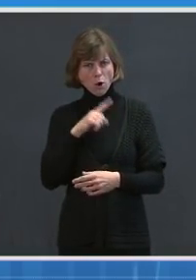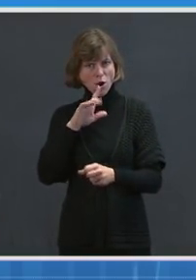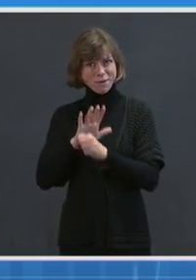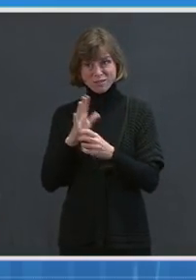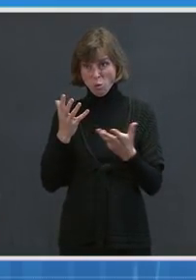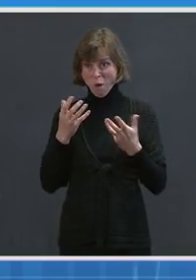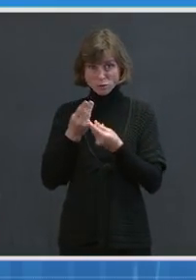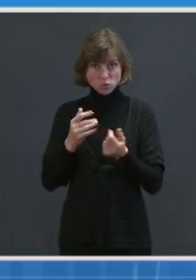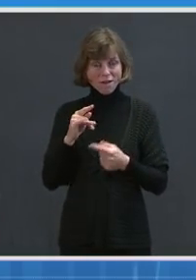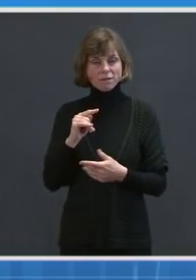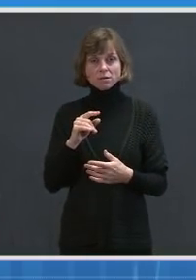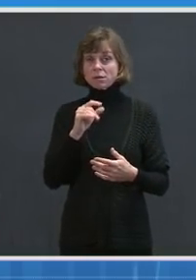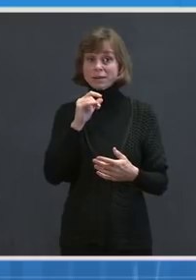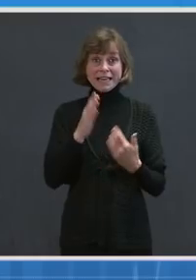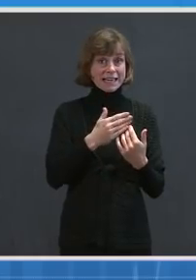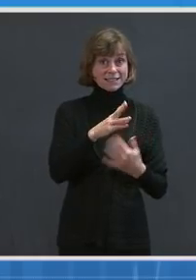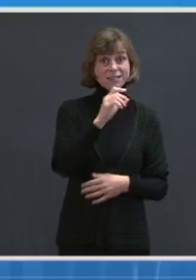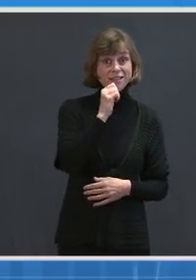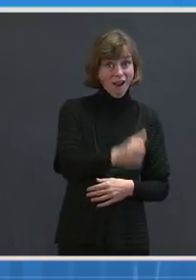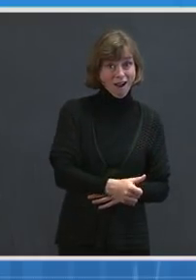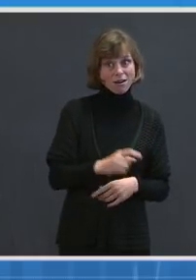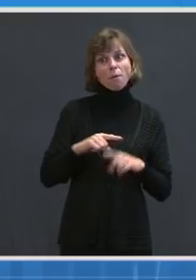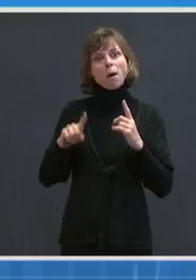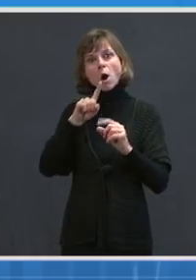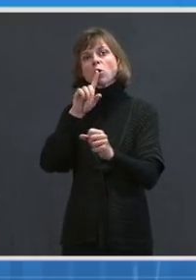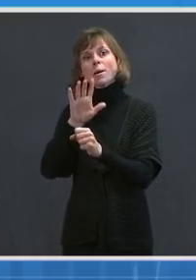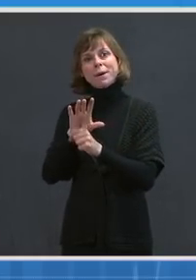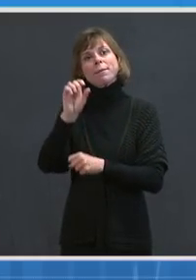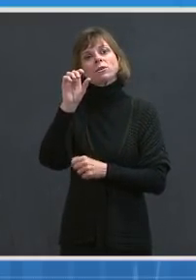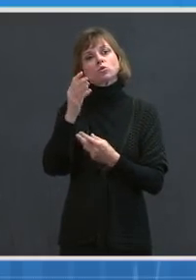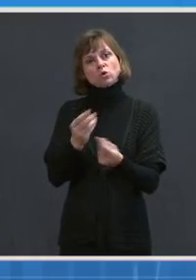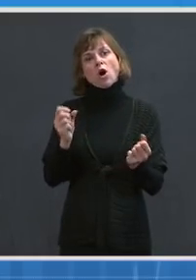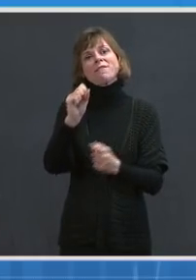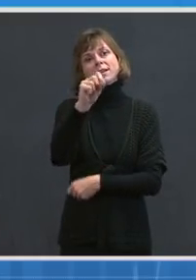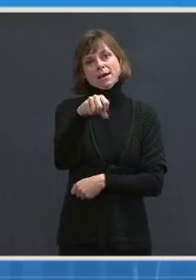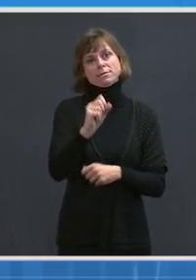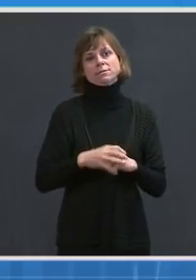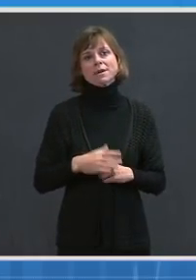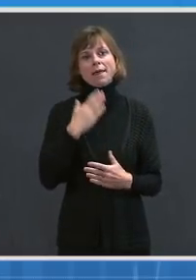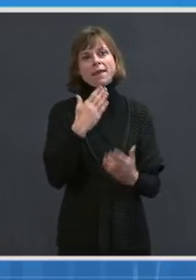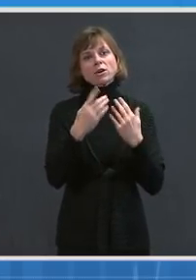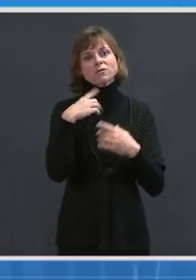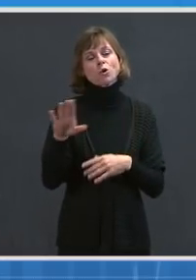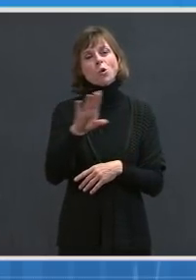but we're committed to trying to solve it. Thank you for all the questions today, and I hope everyone has a good weekend.